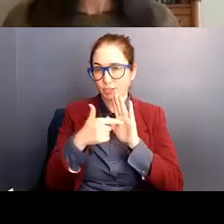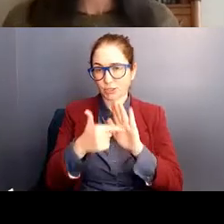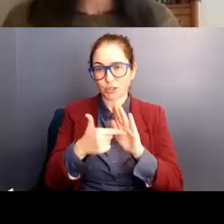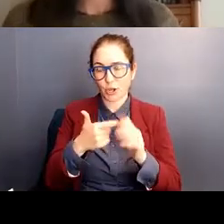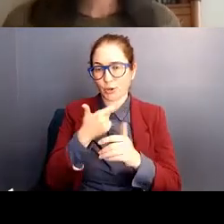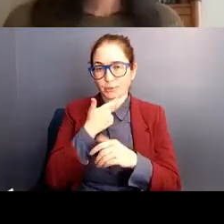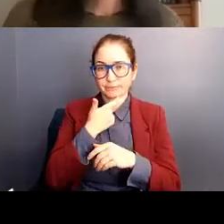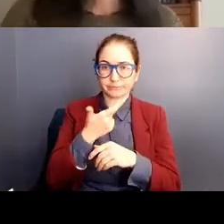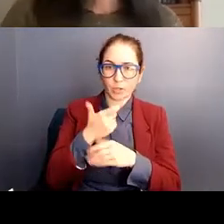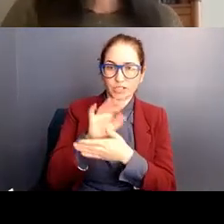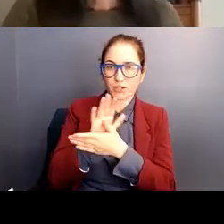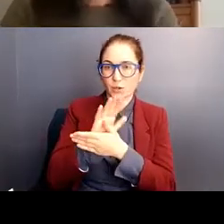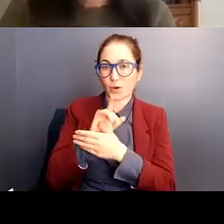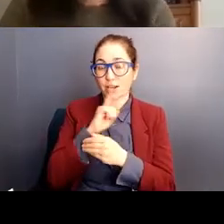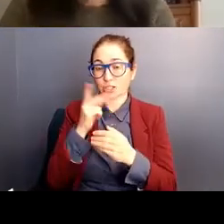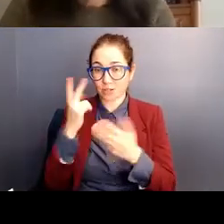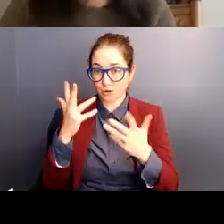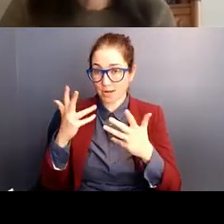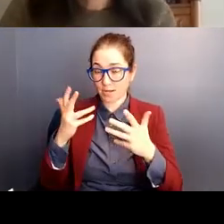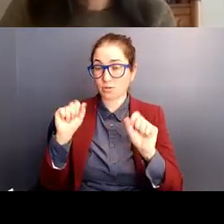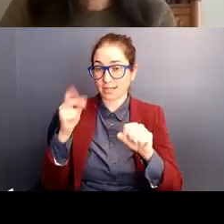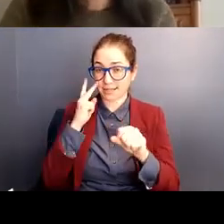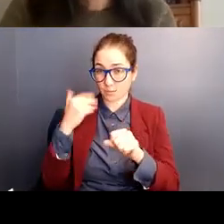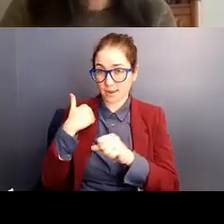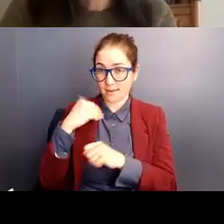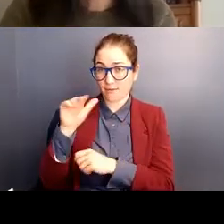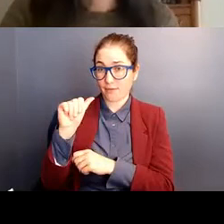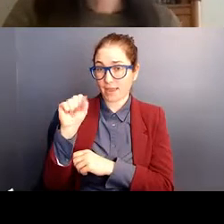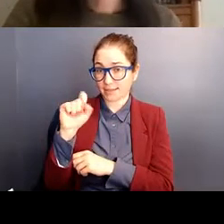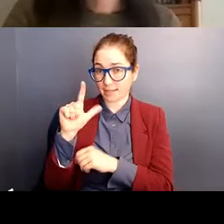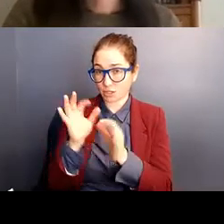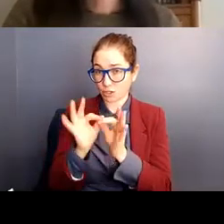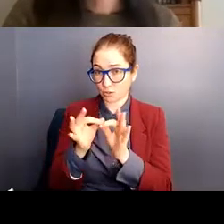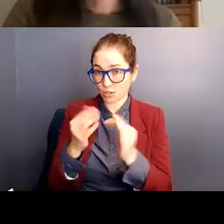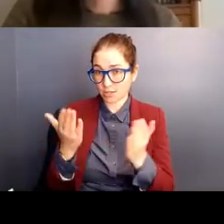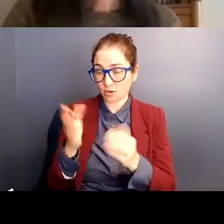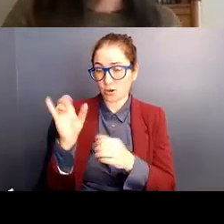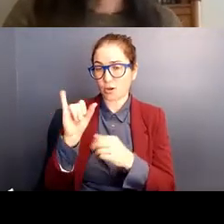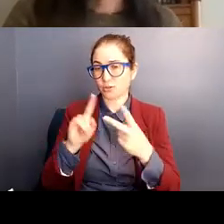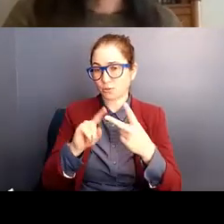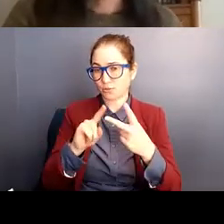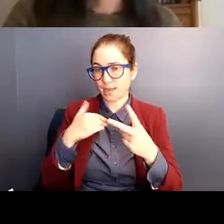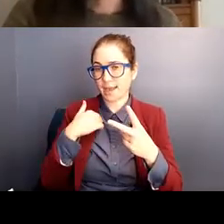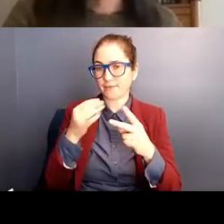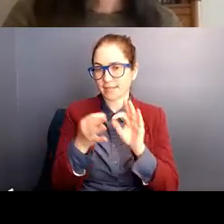it in person. You see we have ASL interpretation and we also have captioning happening.